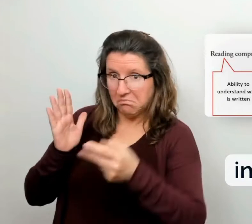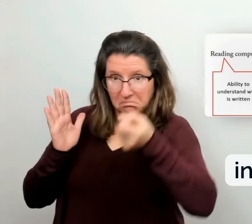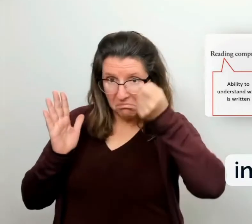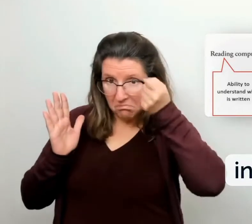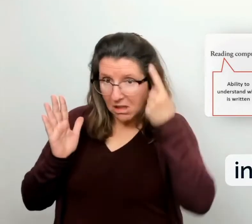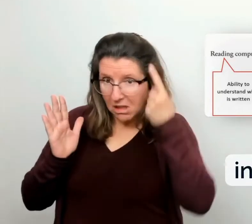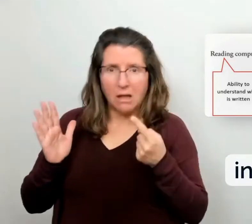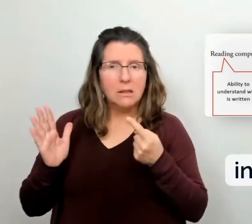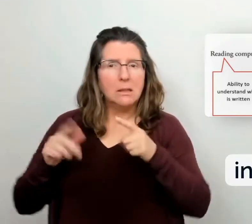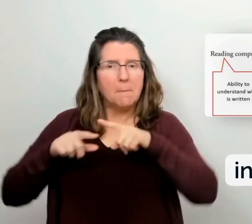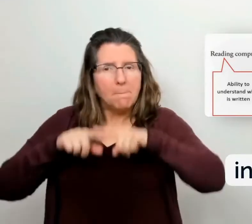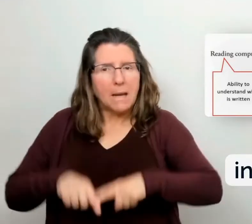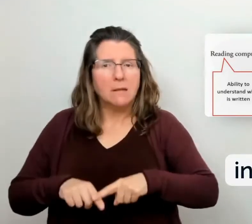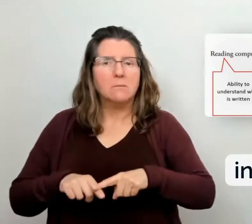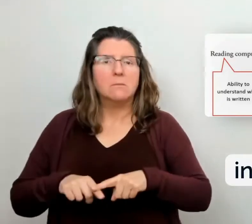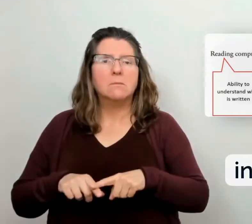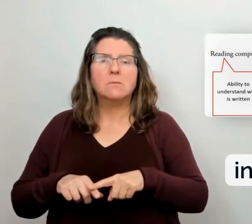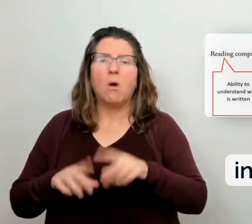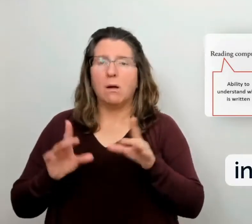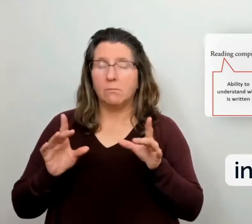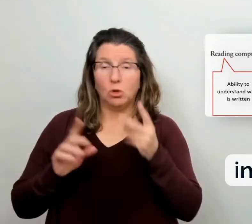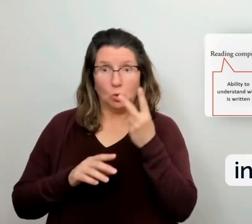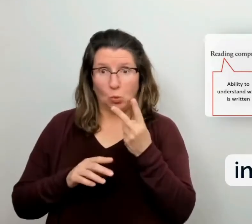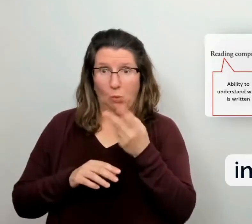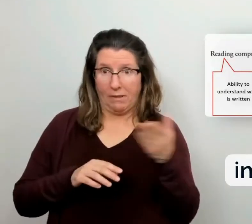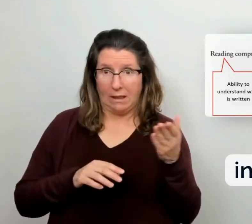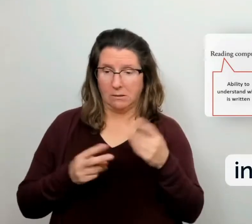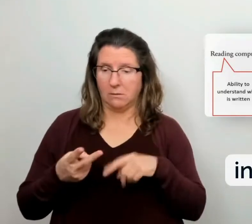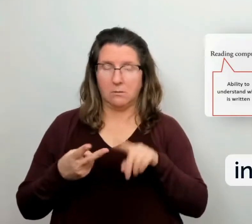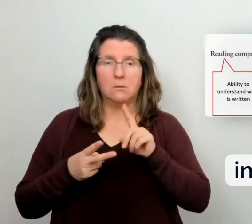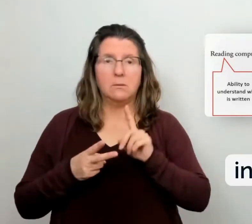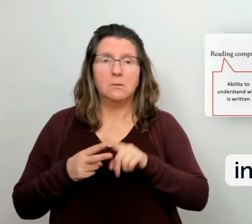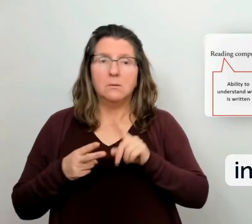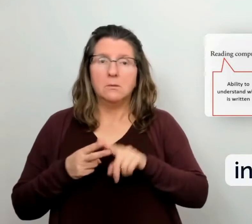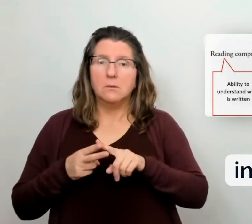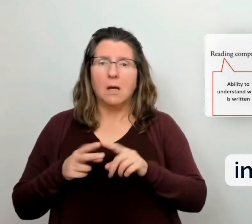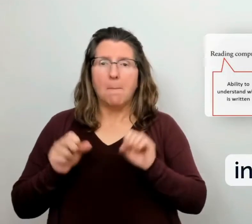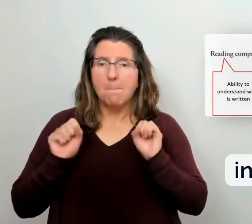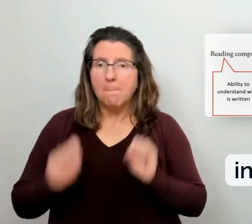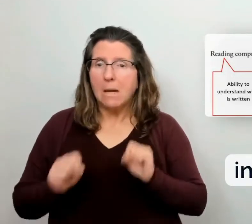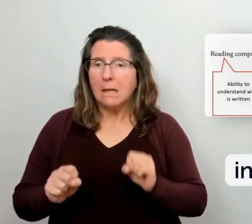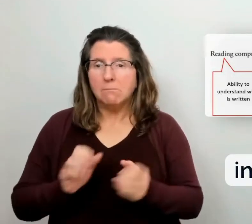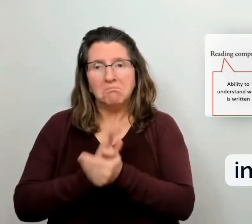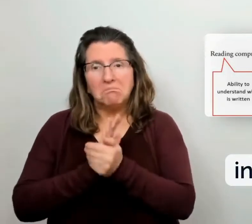Reading for comprehension relies on the student's ability to decode what they are reading.